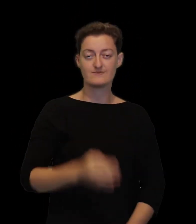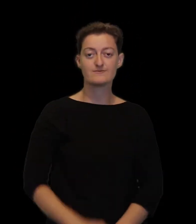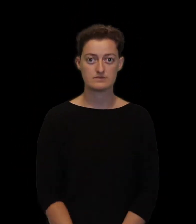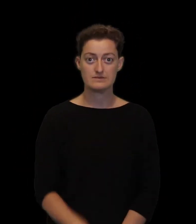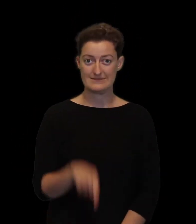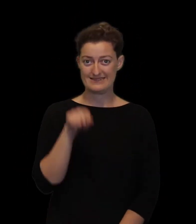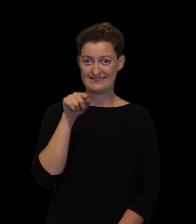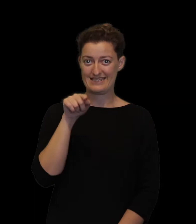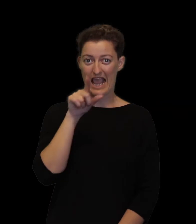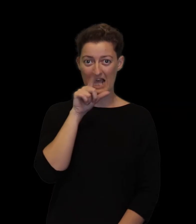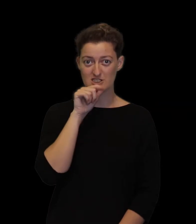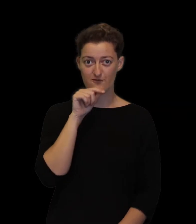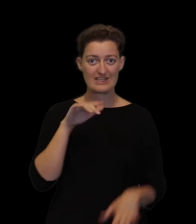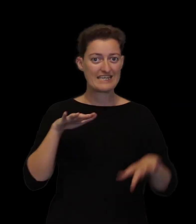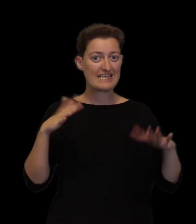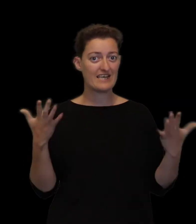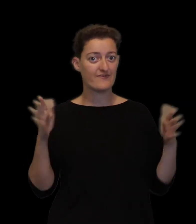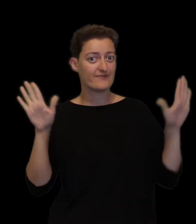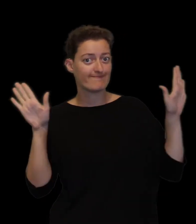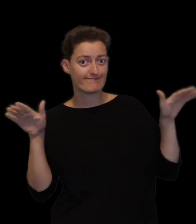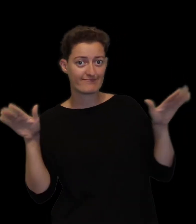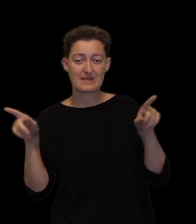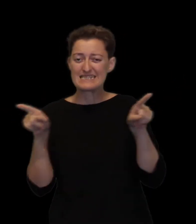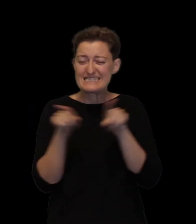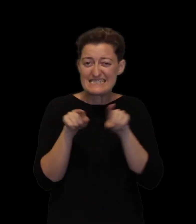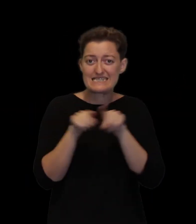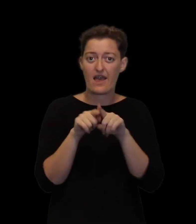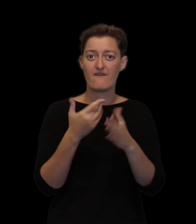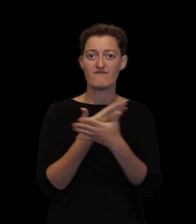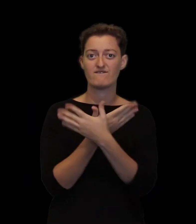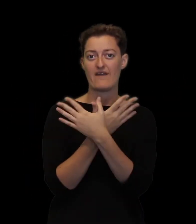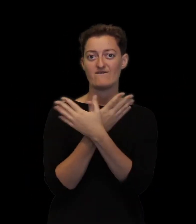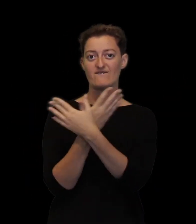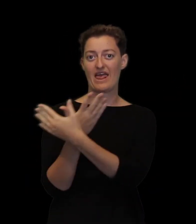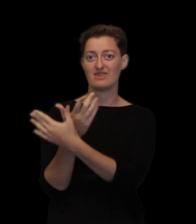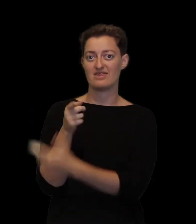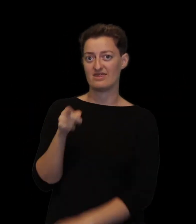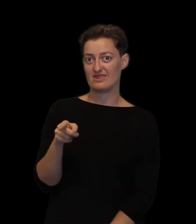Its flight is like that of a butterfly